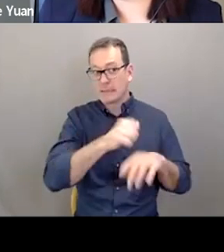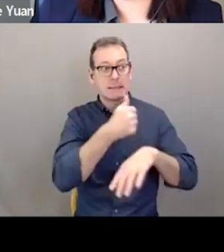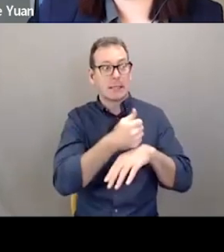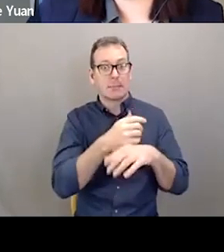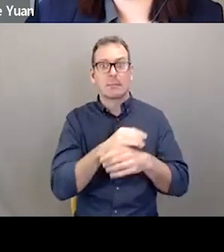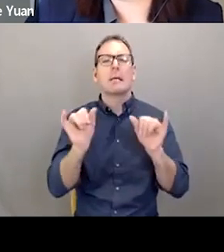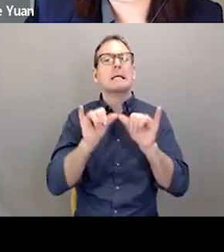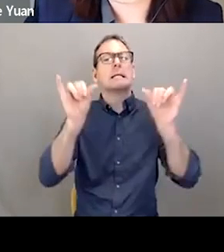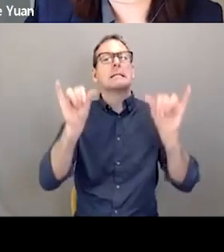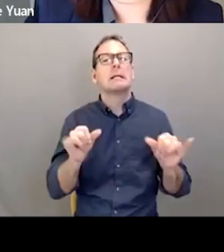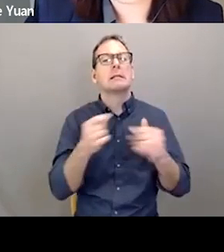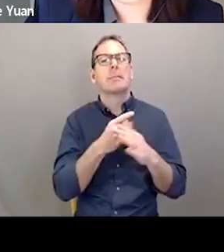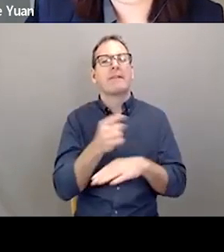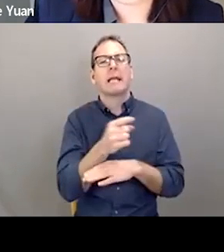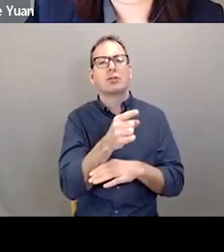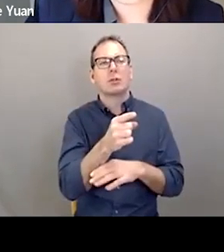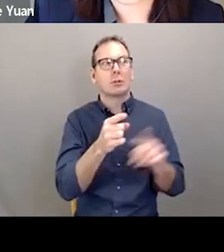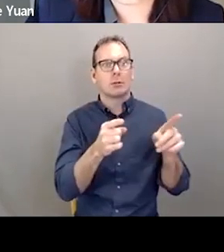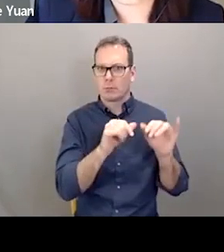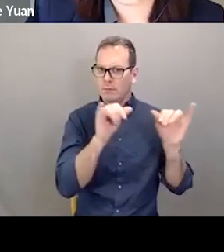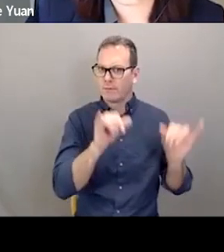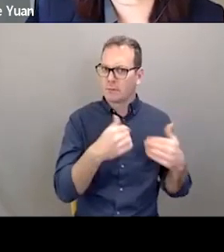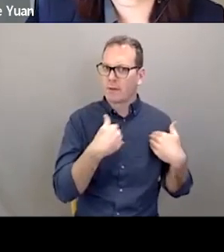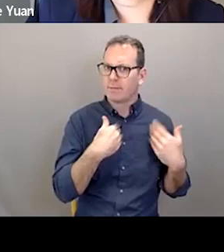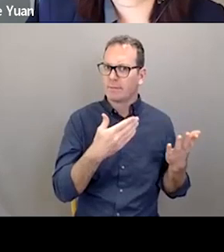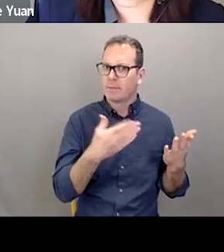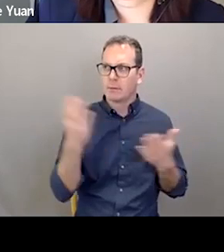need to question the need for navigation itself why do people need this kind of